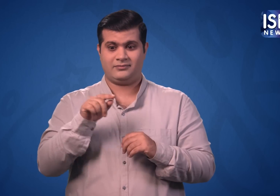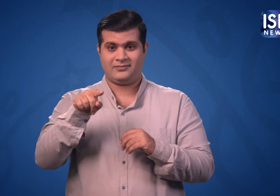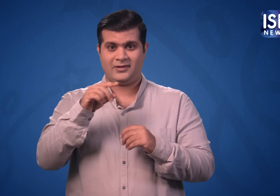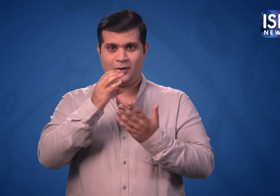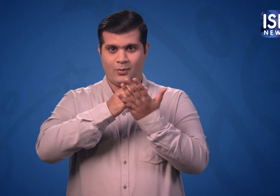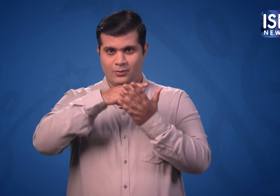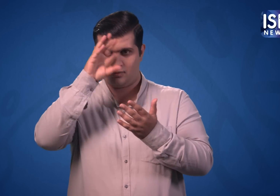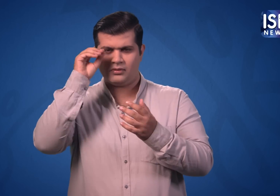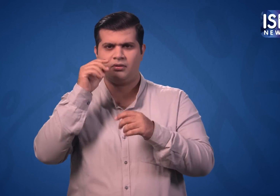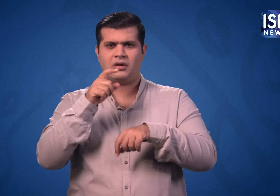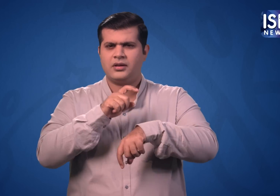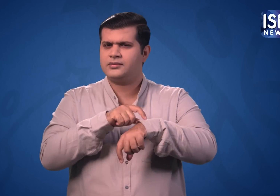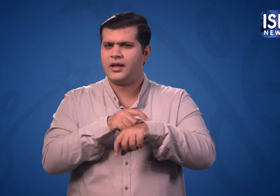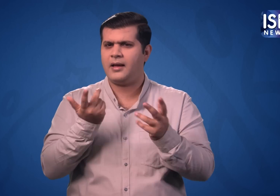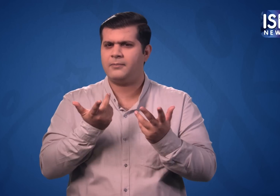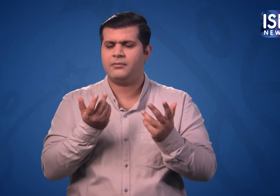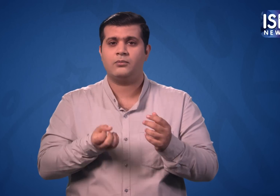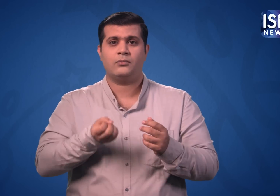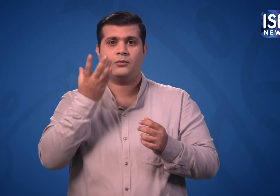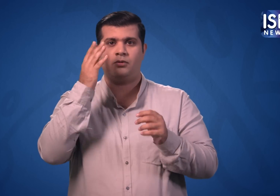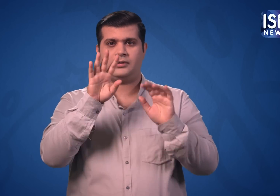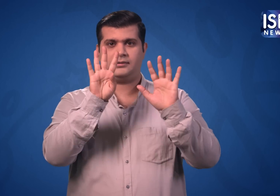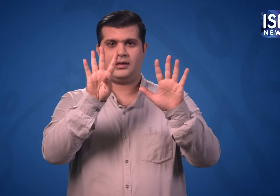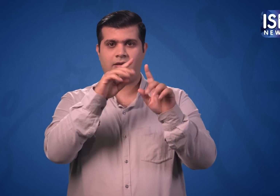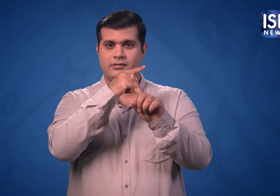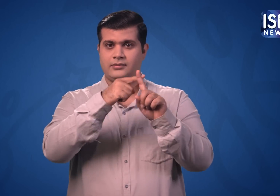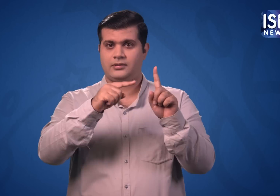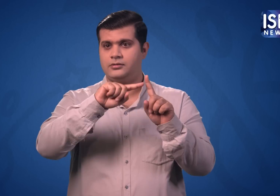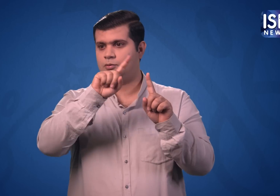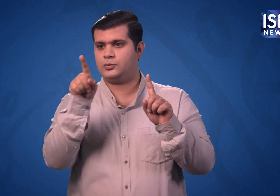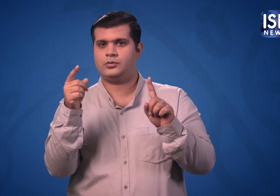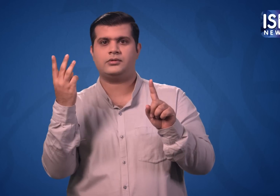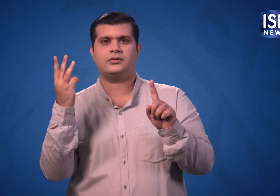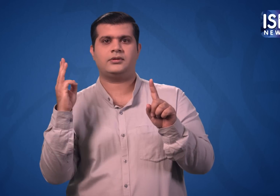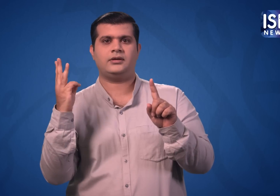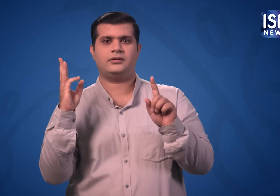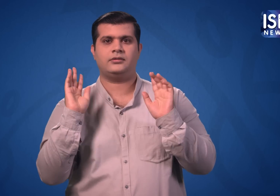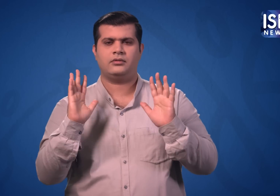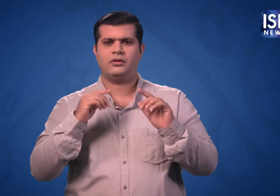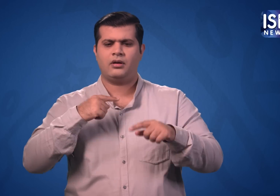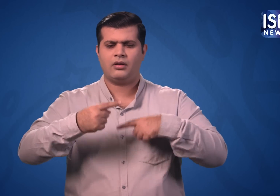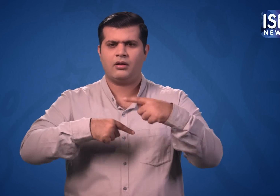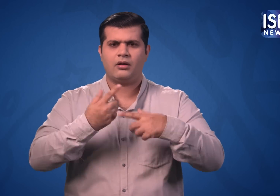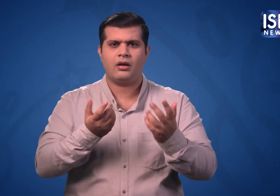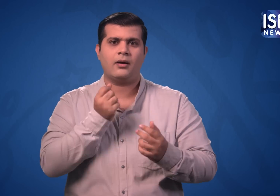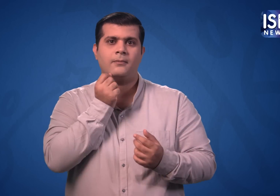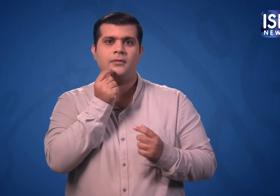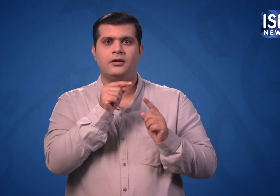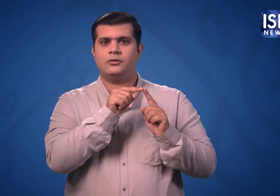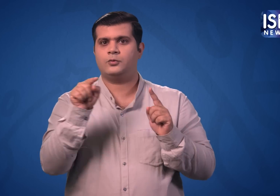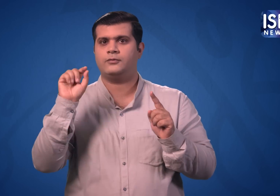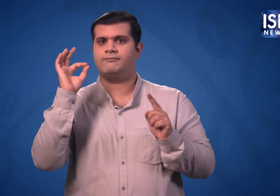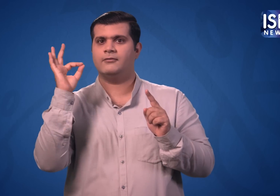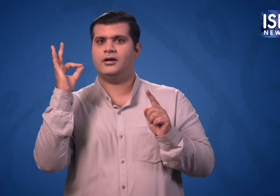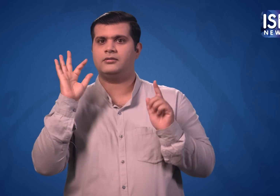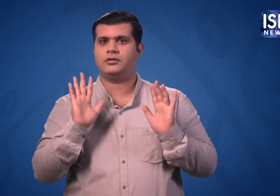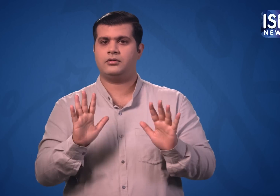Timings are 9.30 am - 3.00 pm from Monday to Friday.